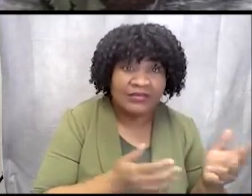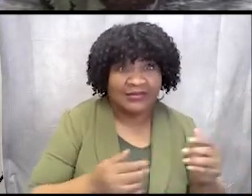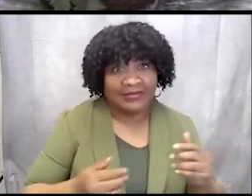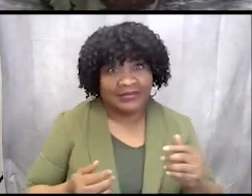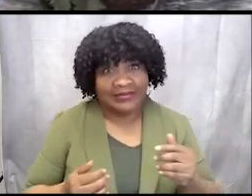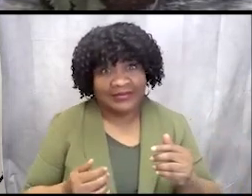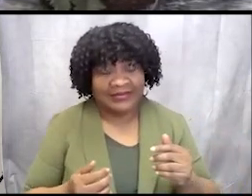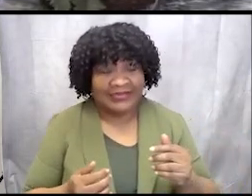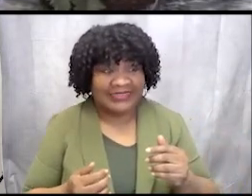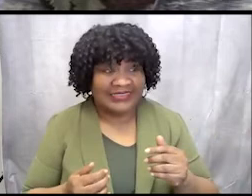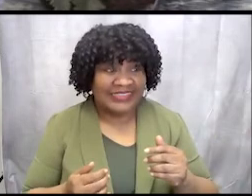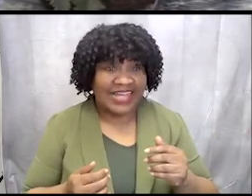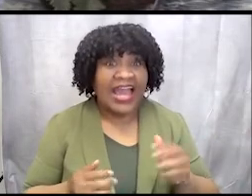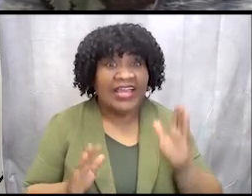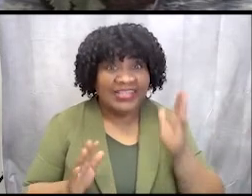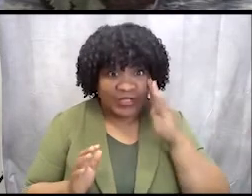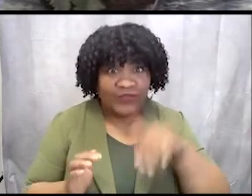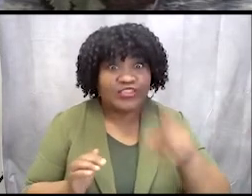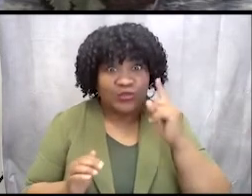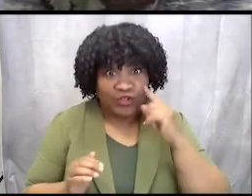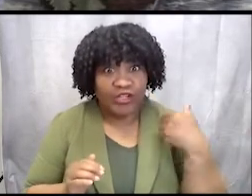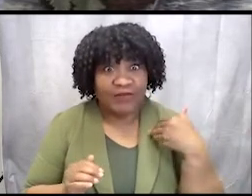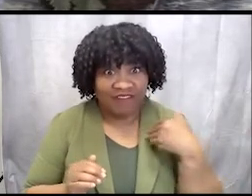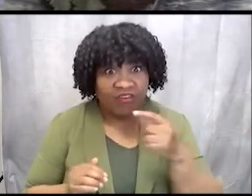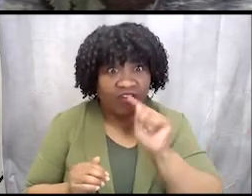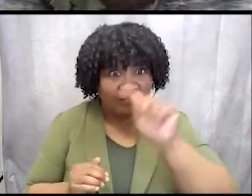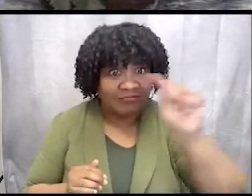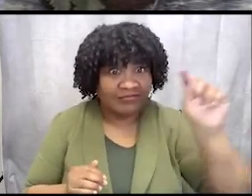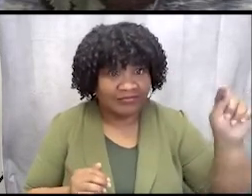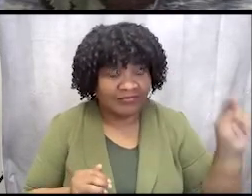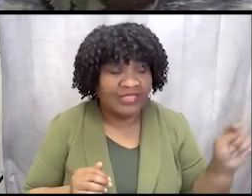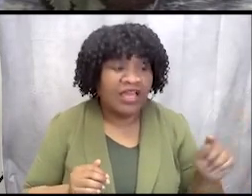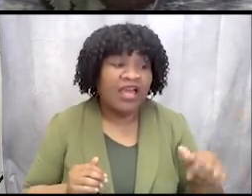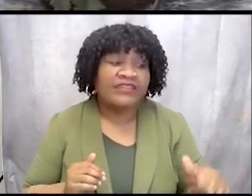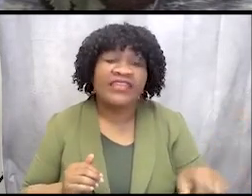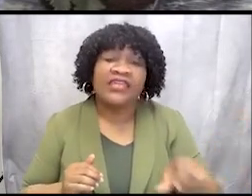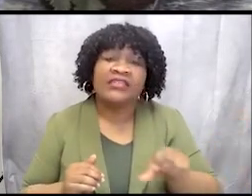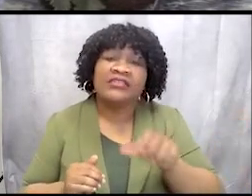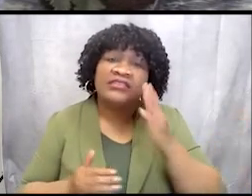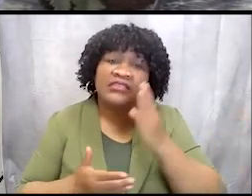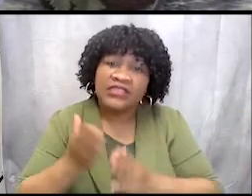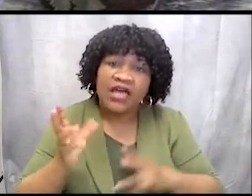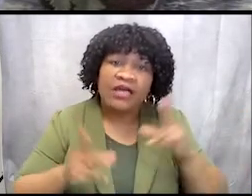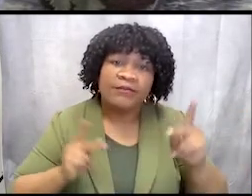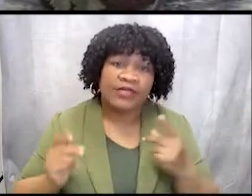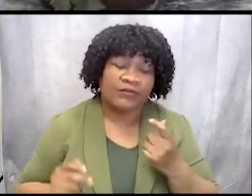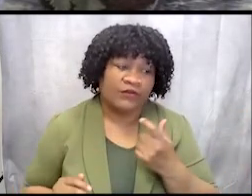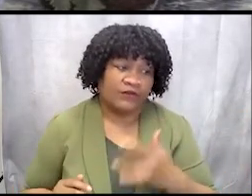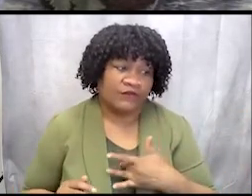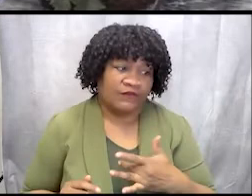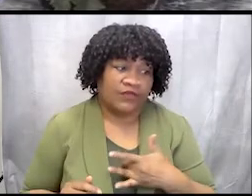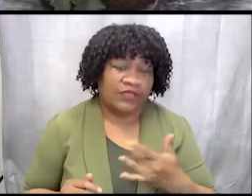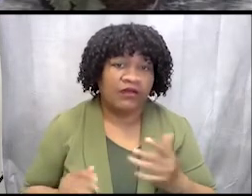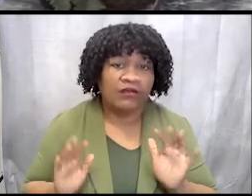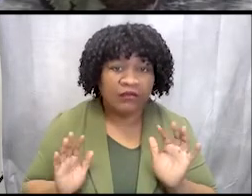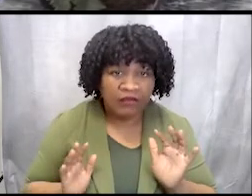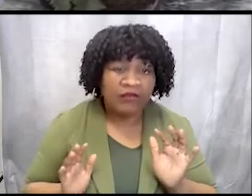And let's not act like we haven't heard it. And there are those who were saying that essentially,